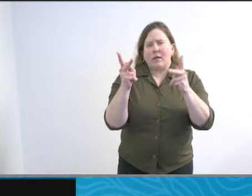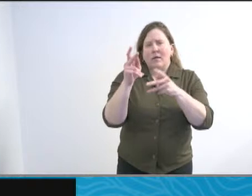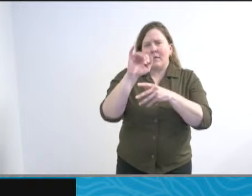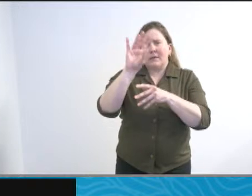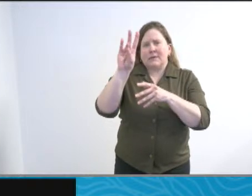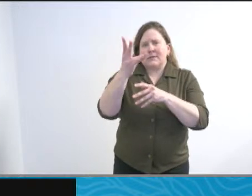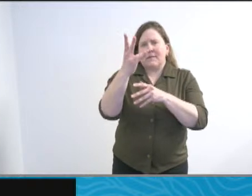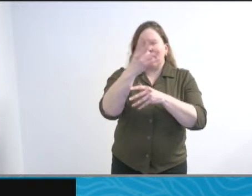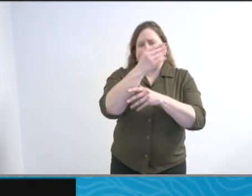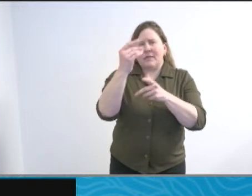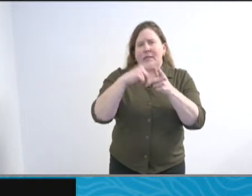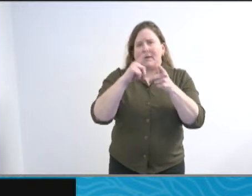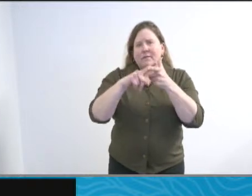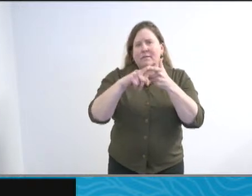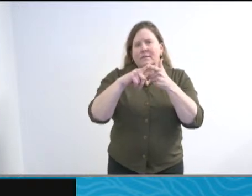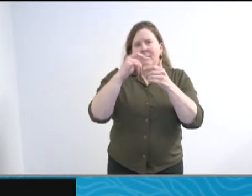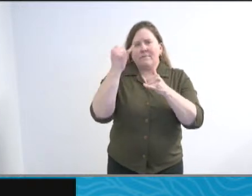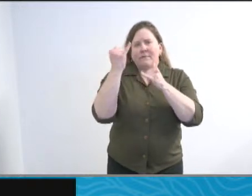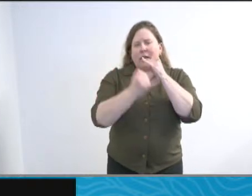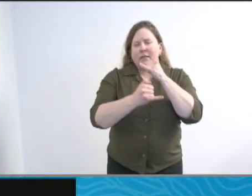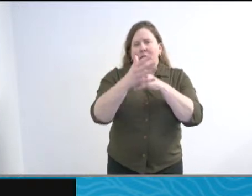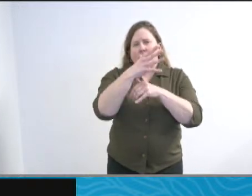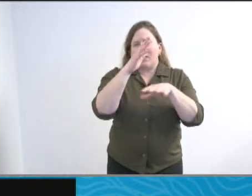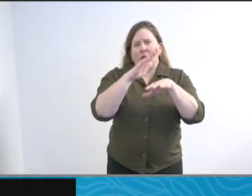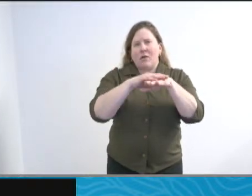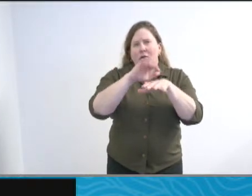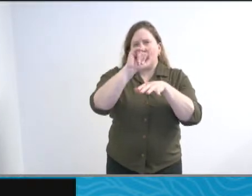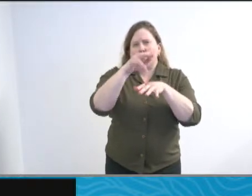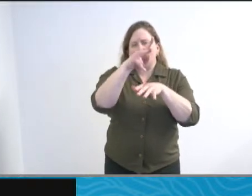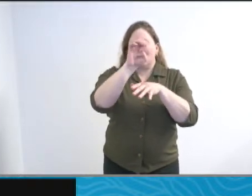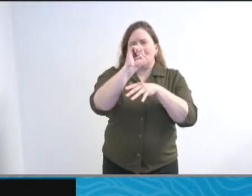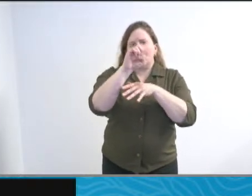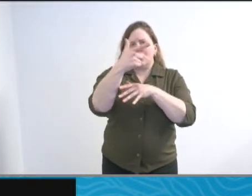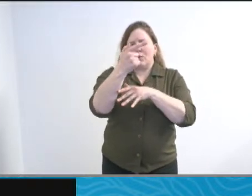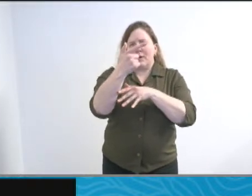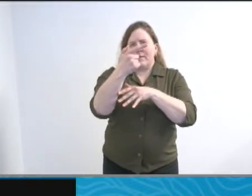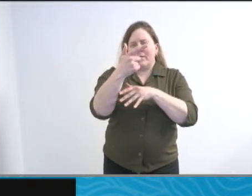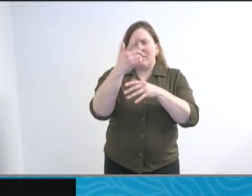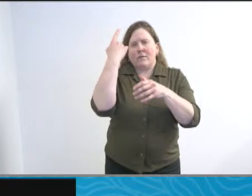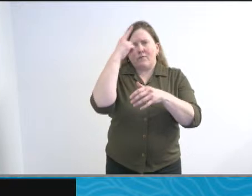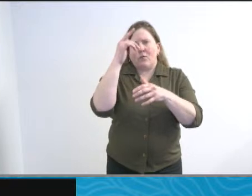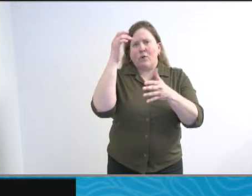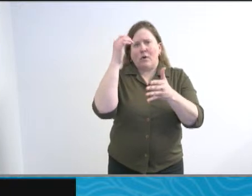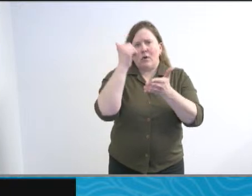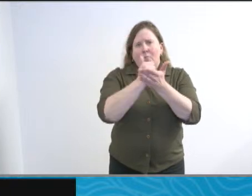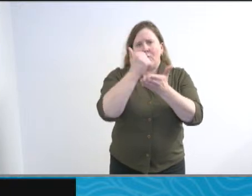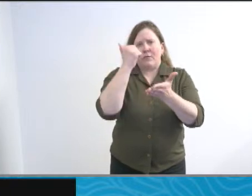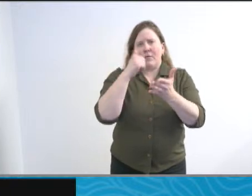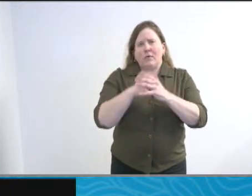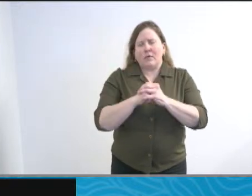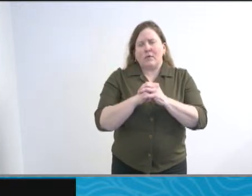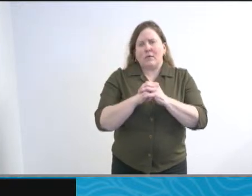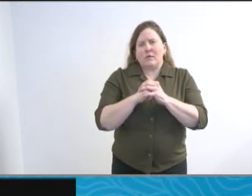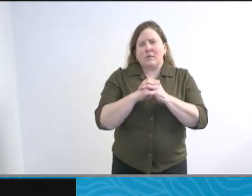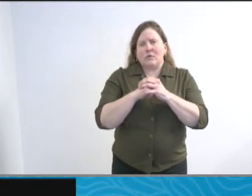and then finally on June 21st with our final LCAP four approval. So we encourage you to get involved,